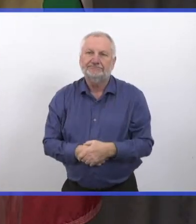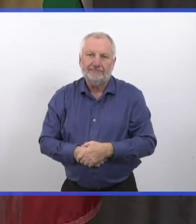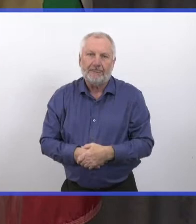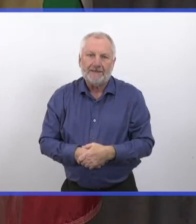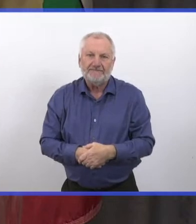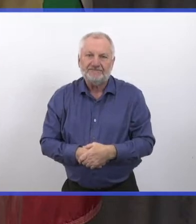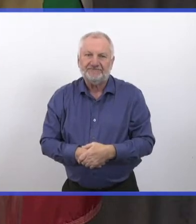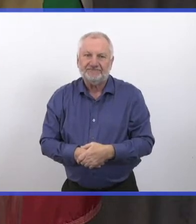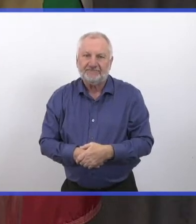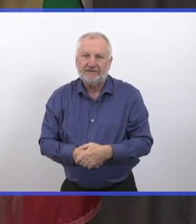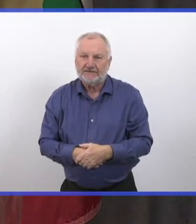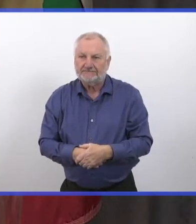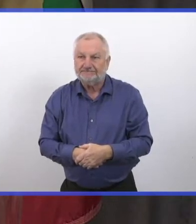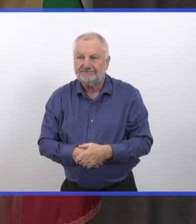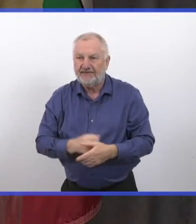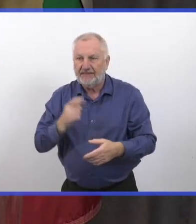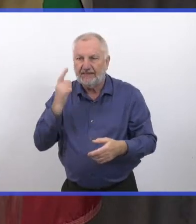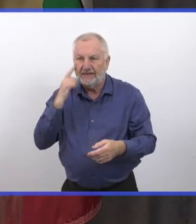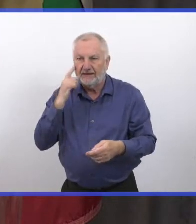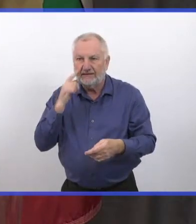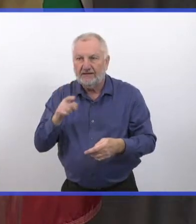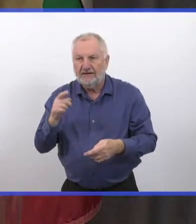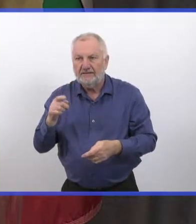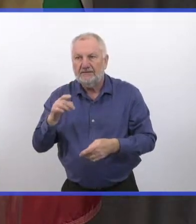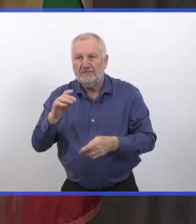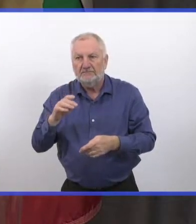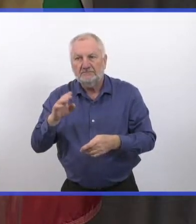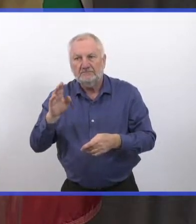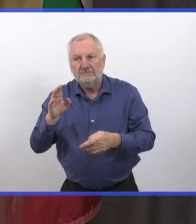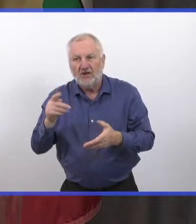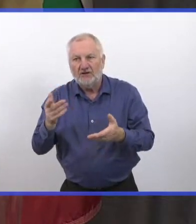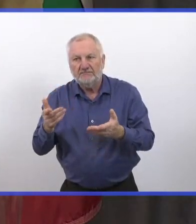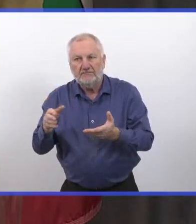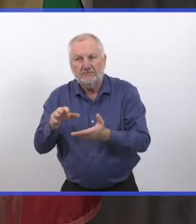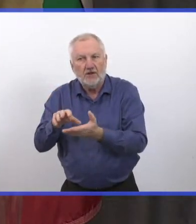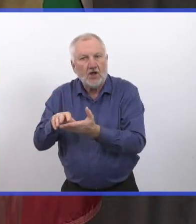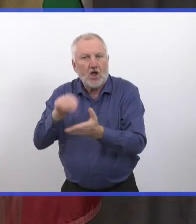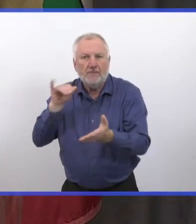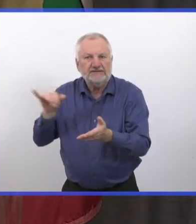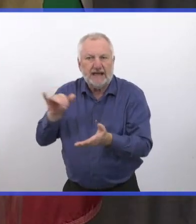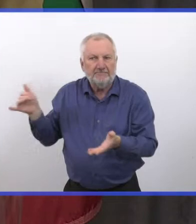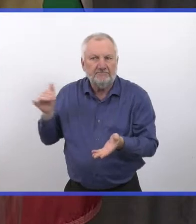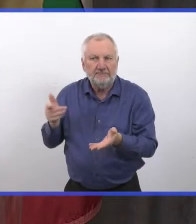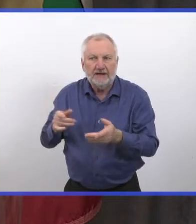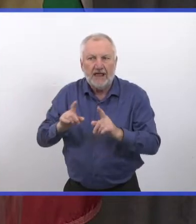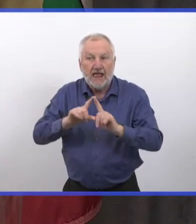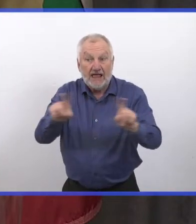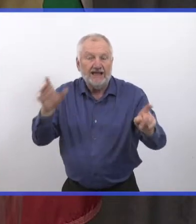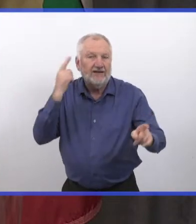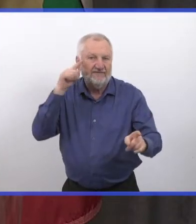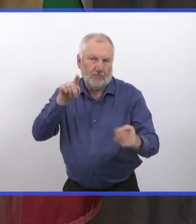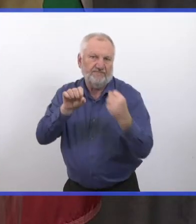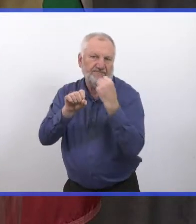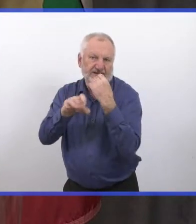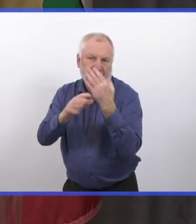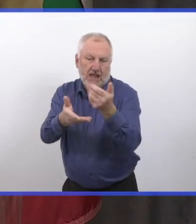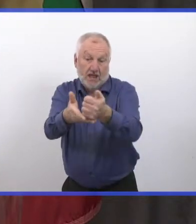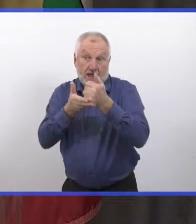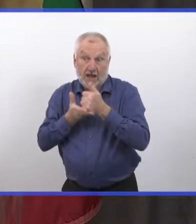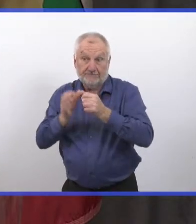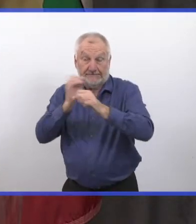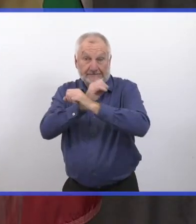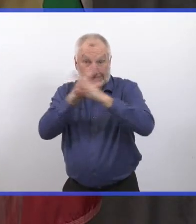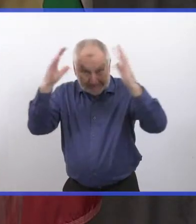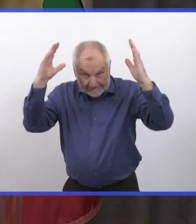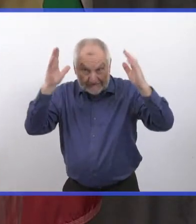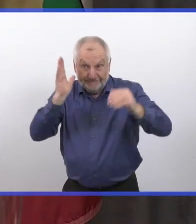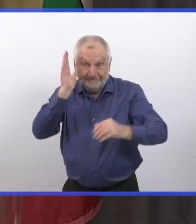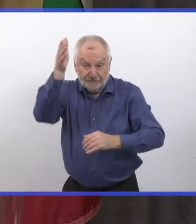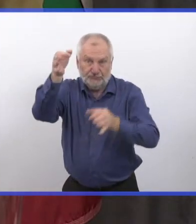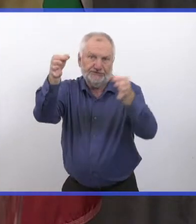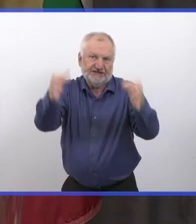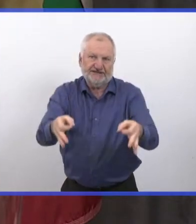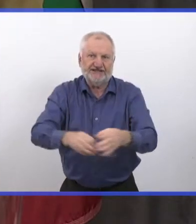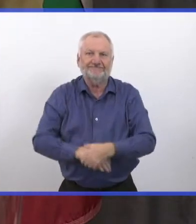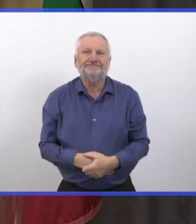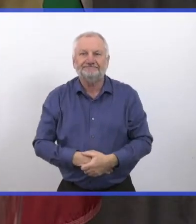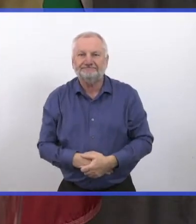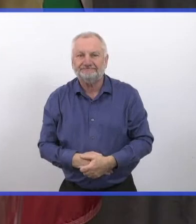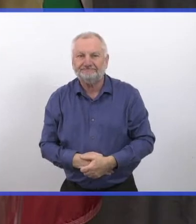Nous pensons qu'il faudrait vacciner au moins 70 pour cent de la population avant que nous puissions profiter de l'immunité collective.